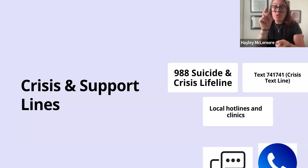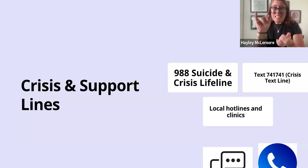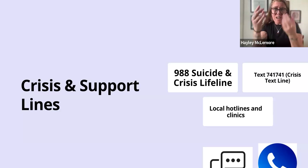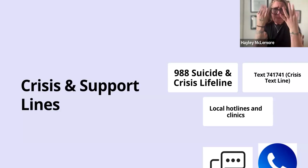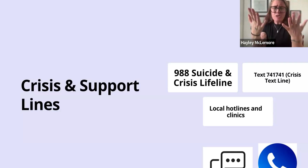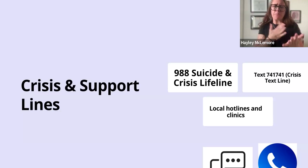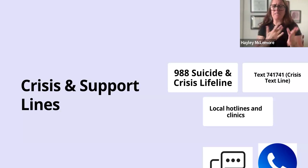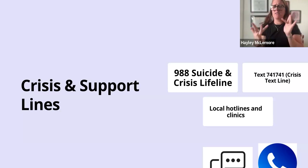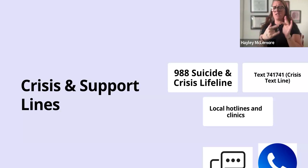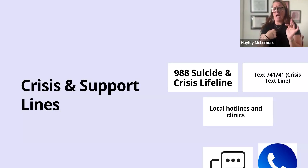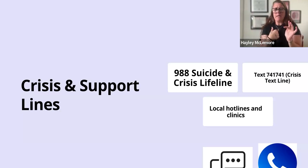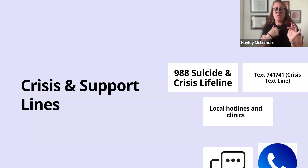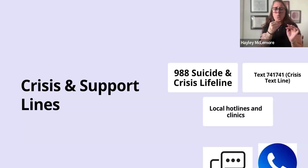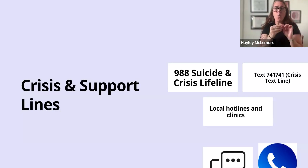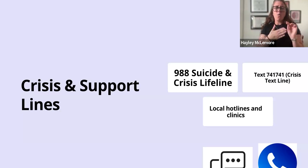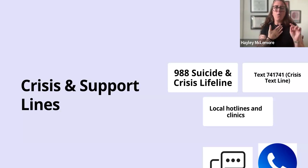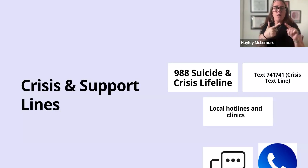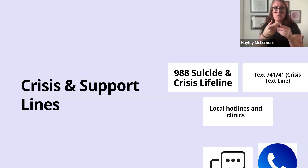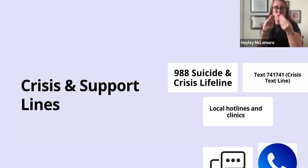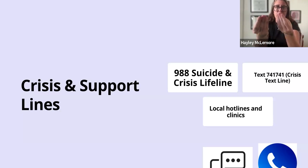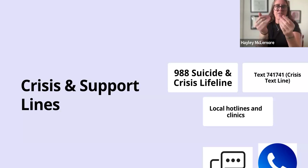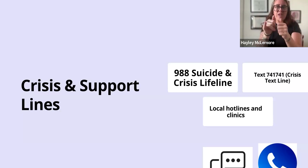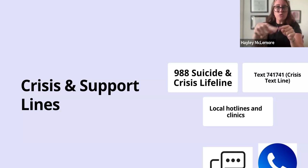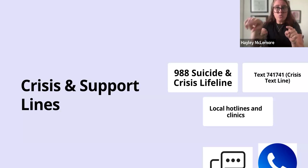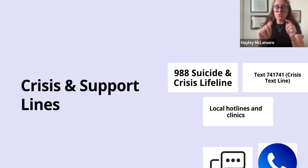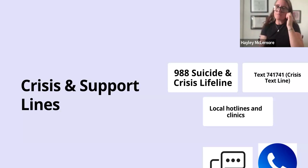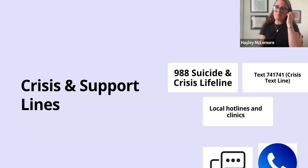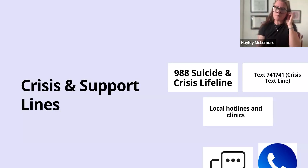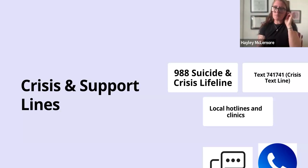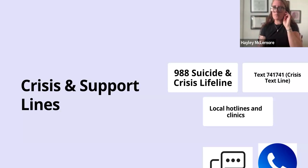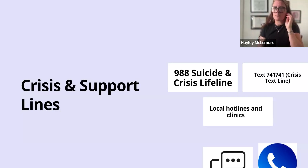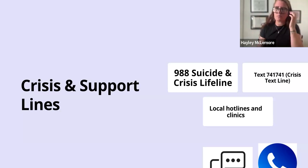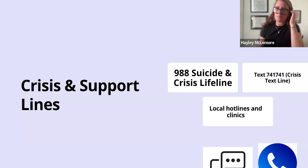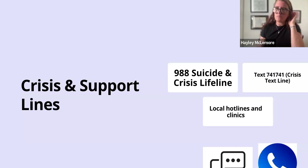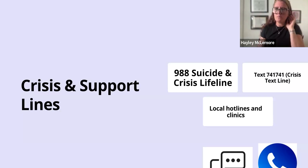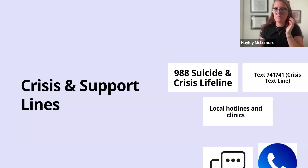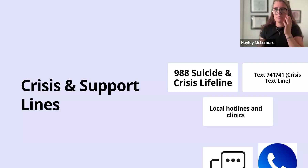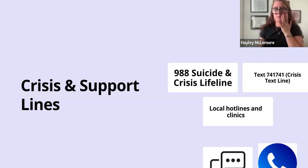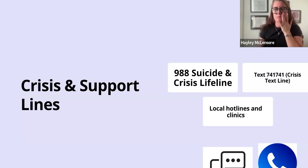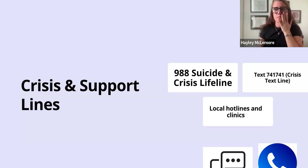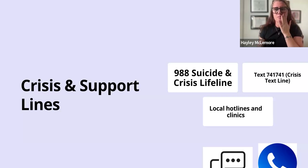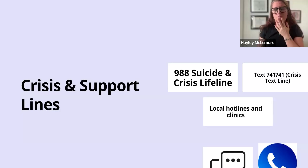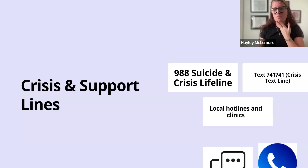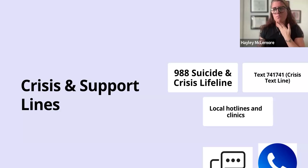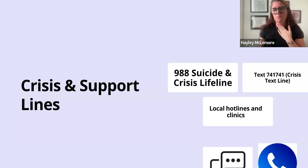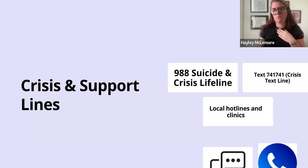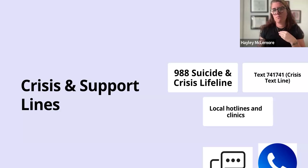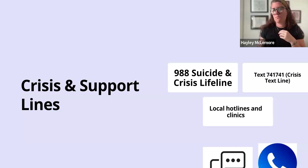So check about your local area, and if you need help finding those resources, please contact me directly, and I am happy to help you find